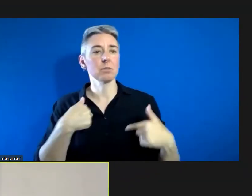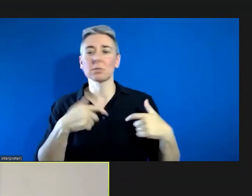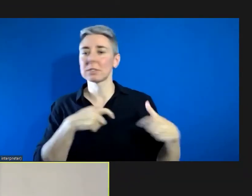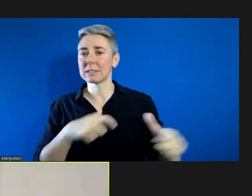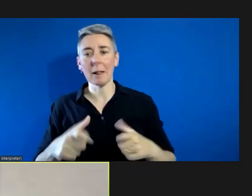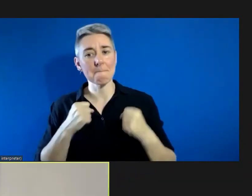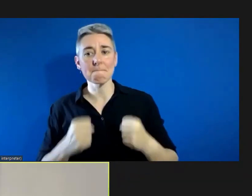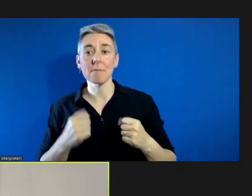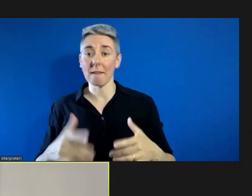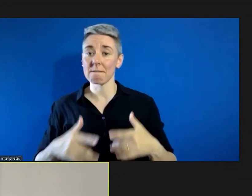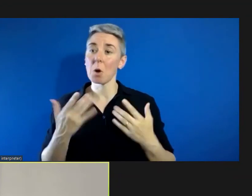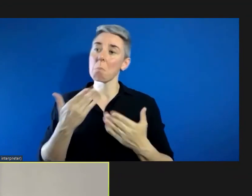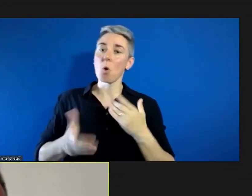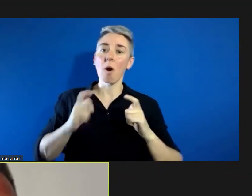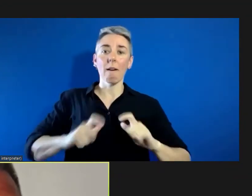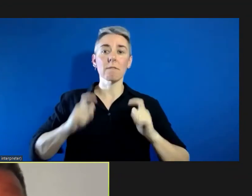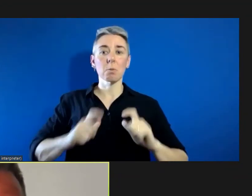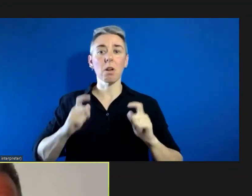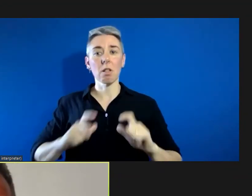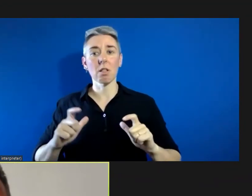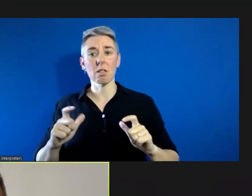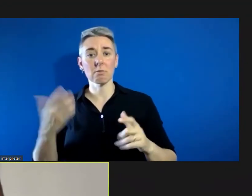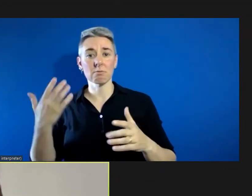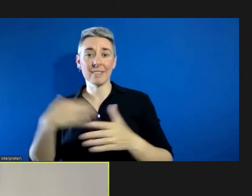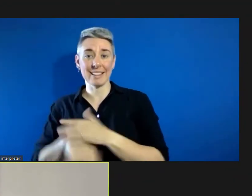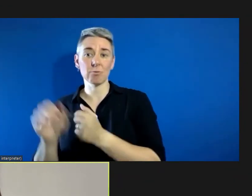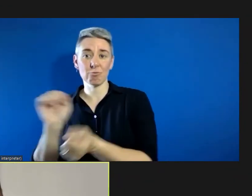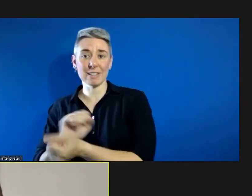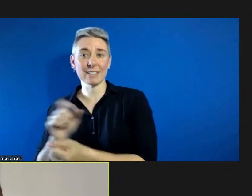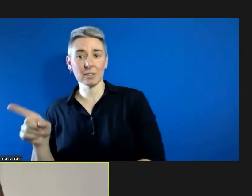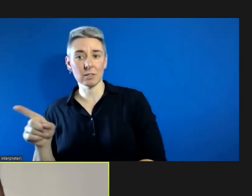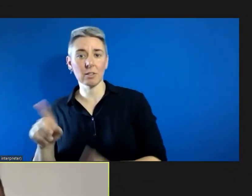more comfortable when I go into Swaleside, for example, then I do when I go into a room